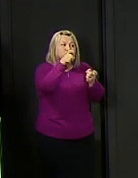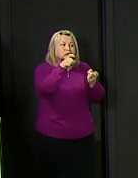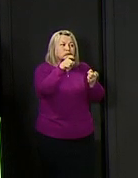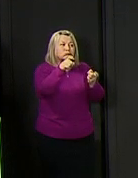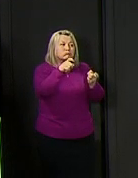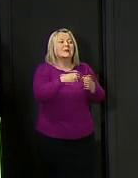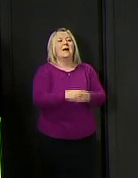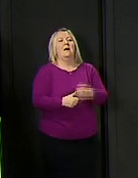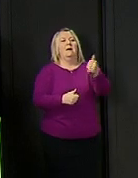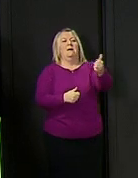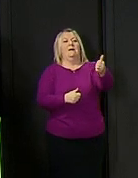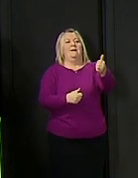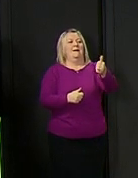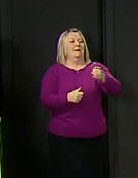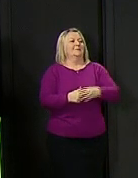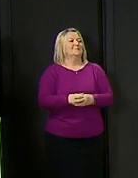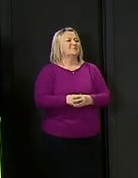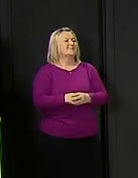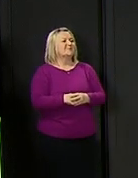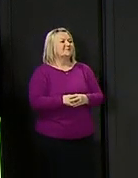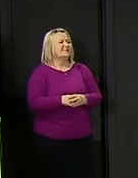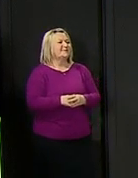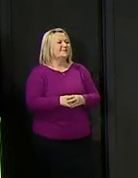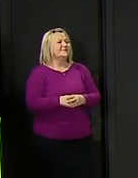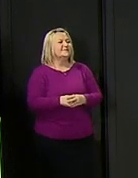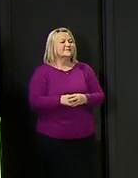Yes I can hear you now thanks.